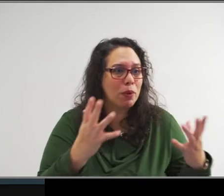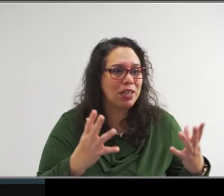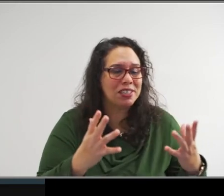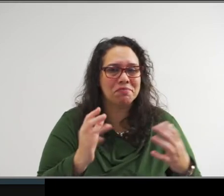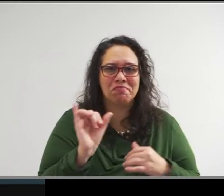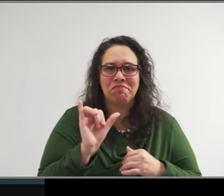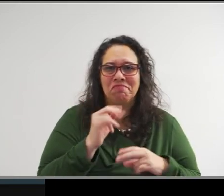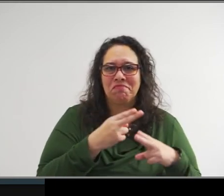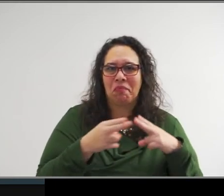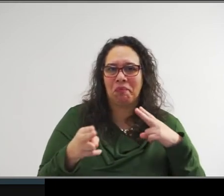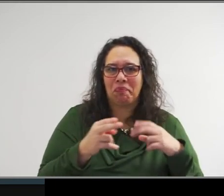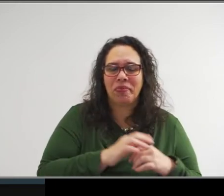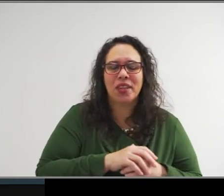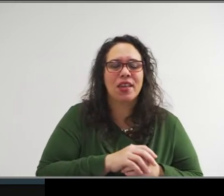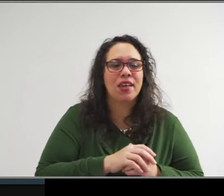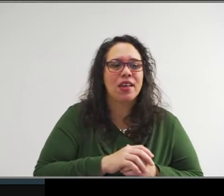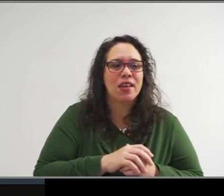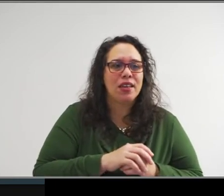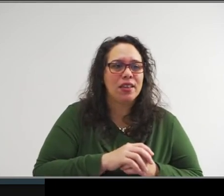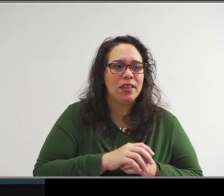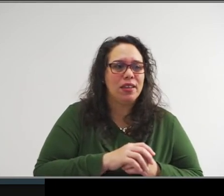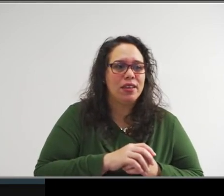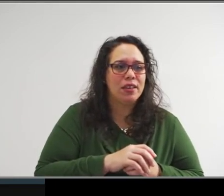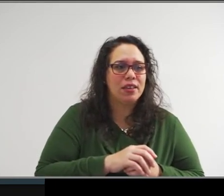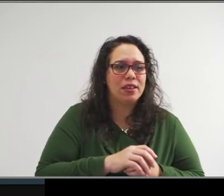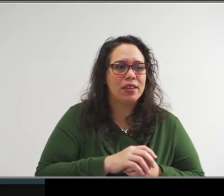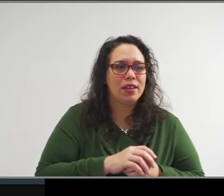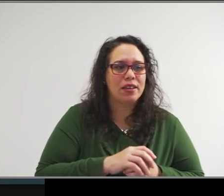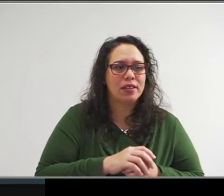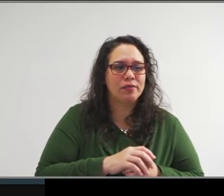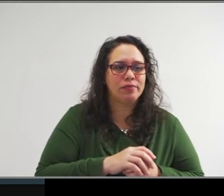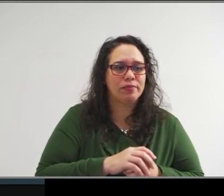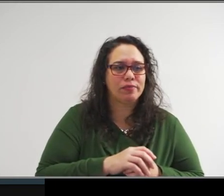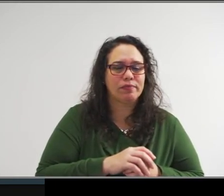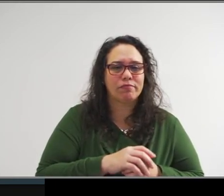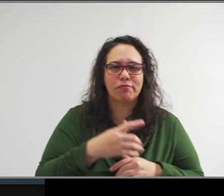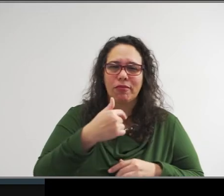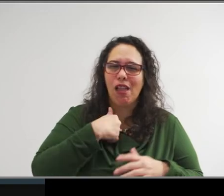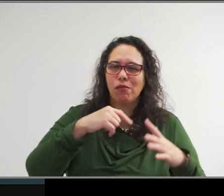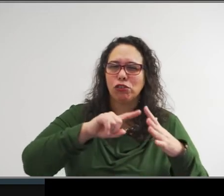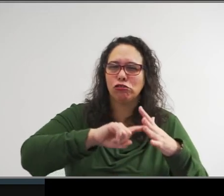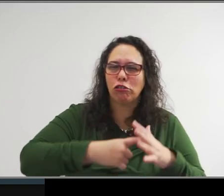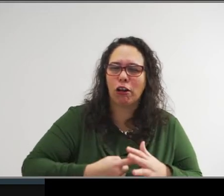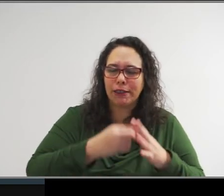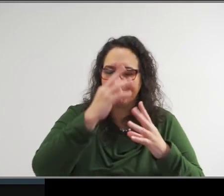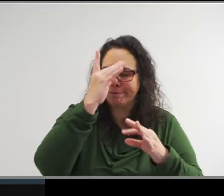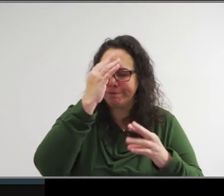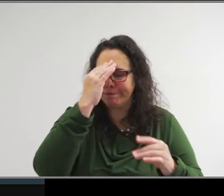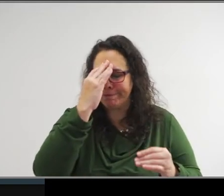You know, when I was starting to wrap my mind around becoming a member of this board.